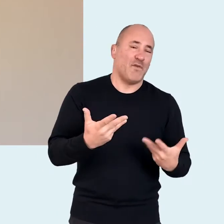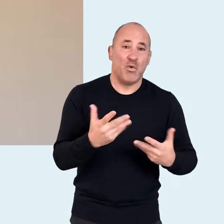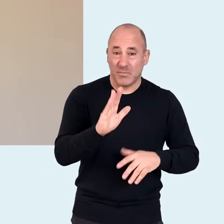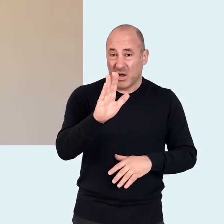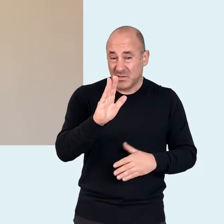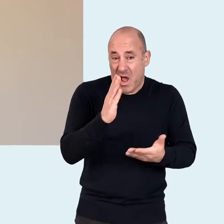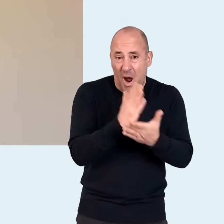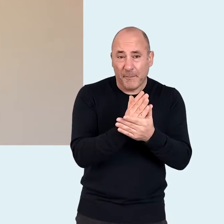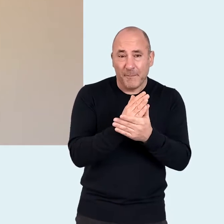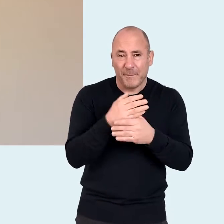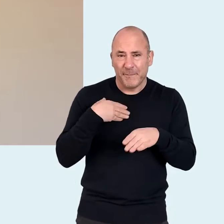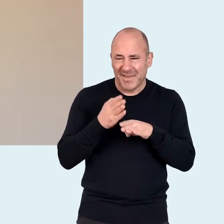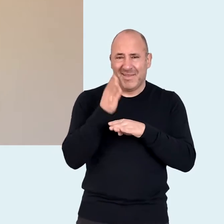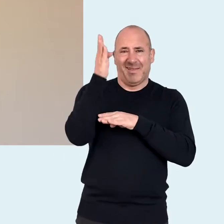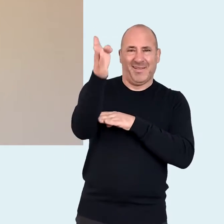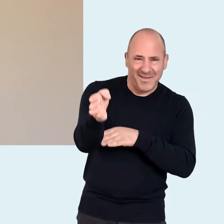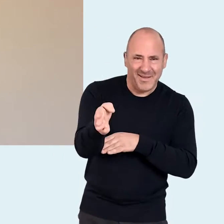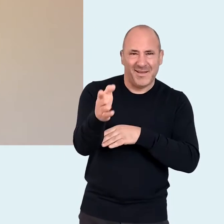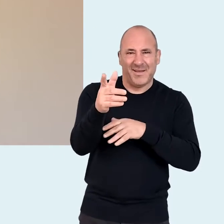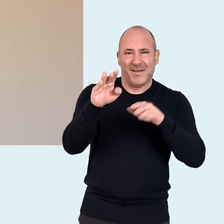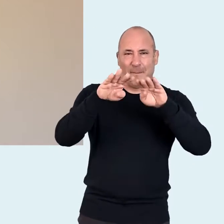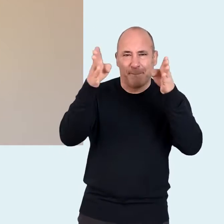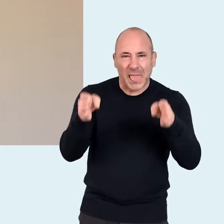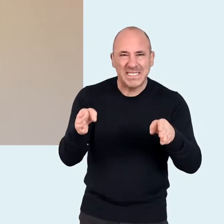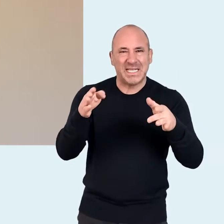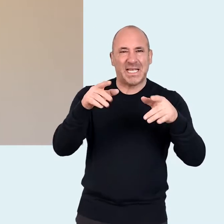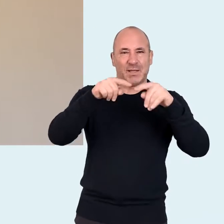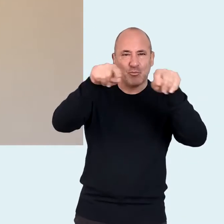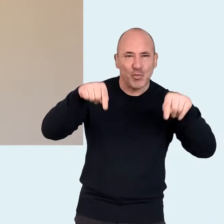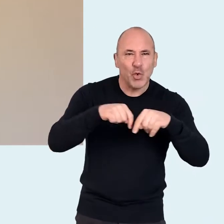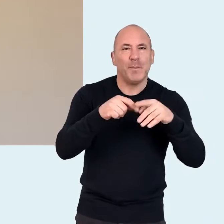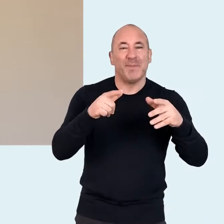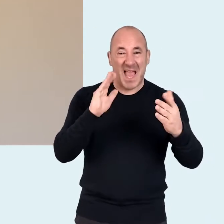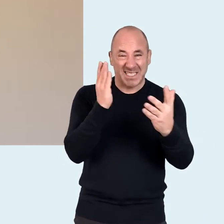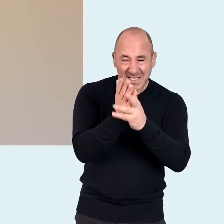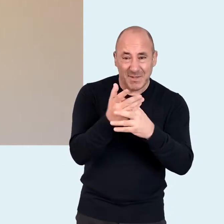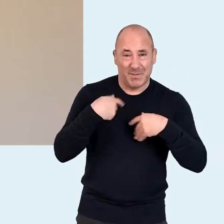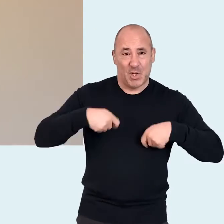It sounds very obvious, but the number of times I've gone into a building which is accessible